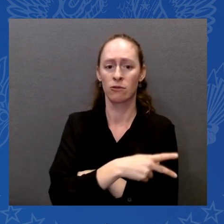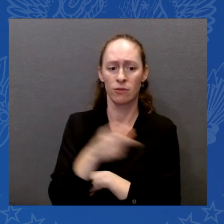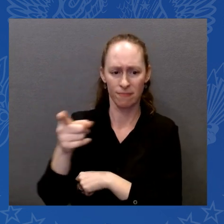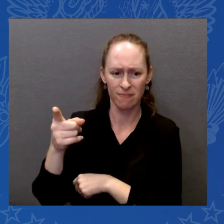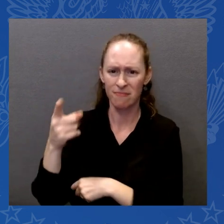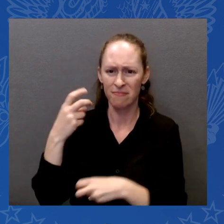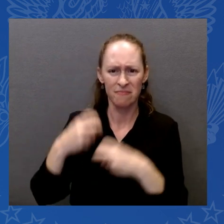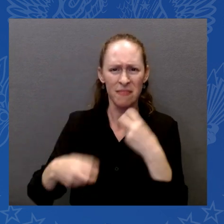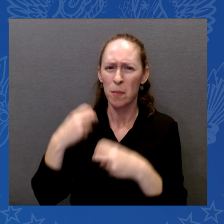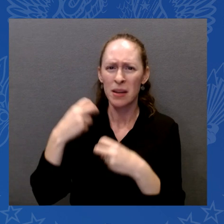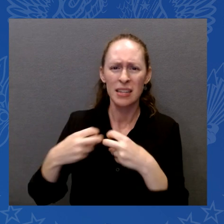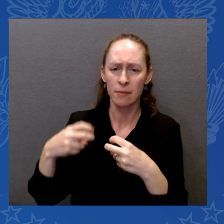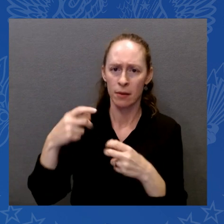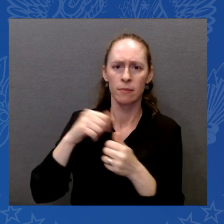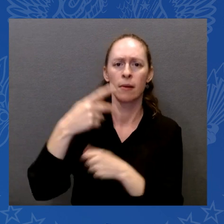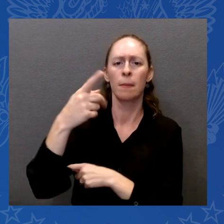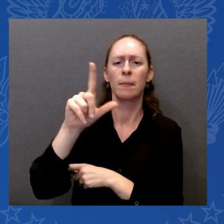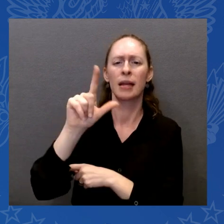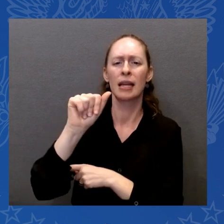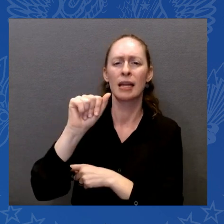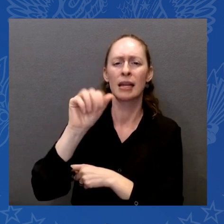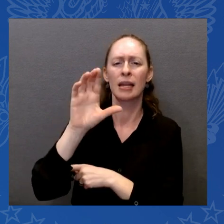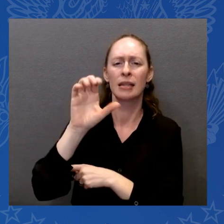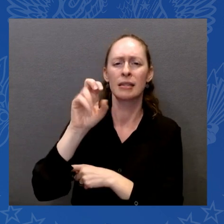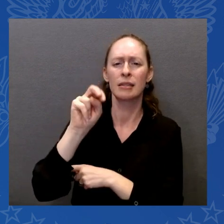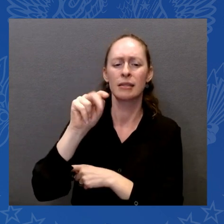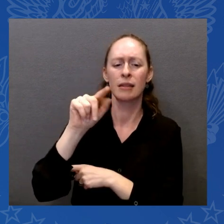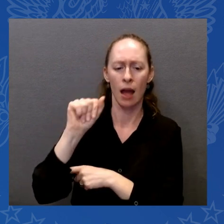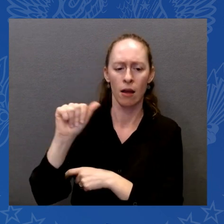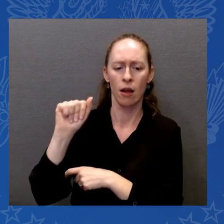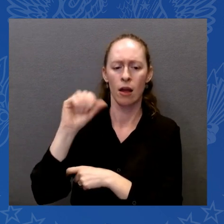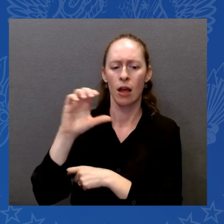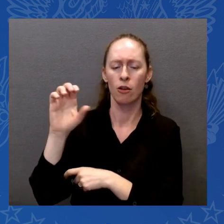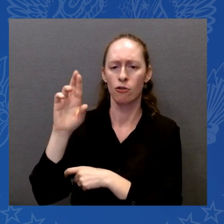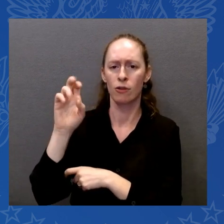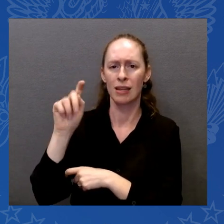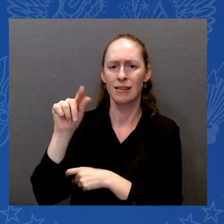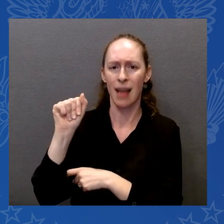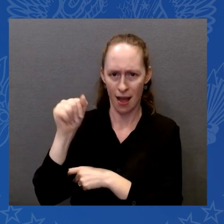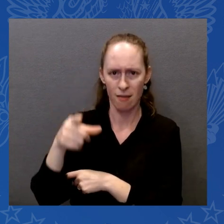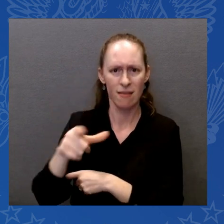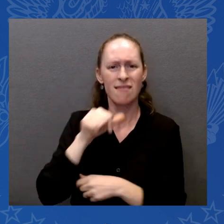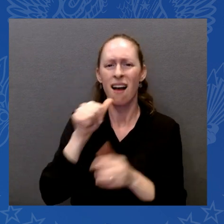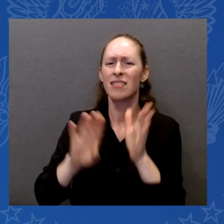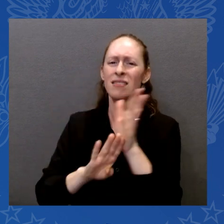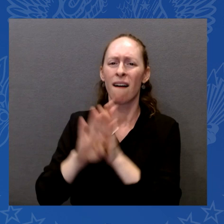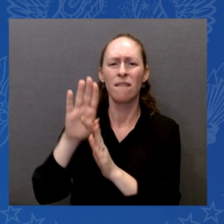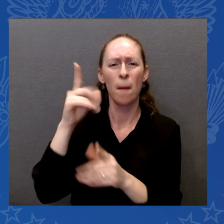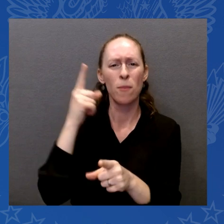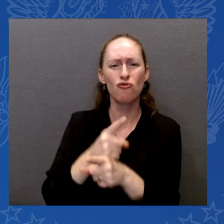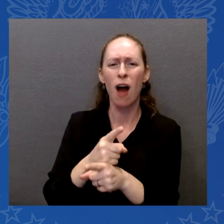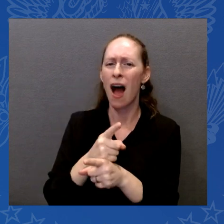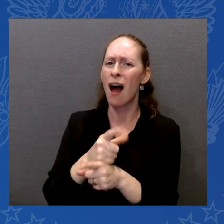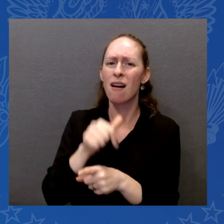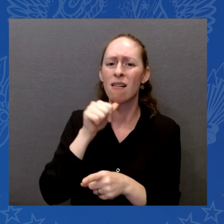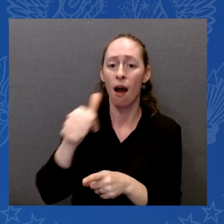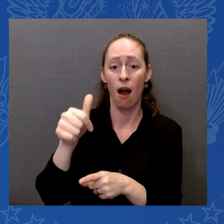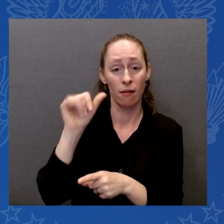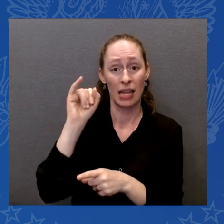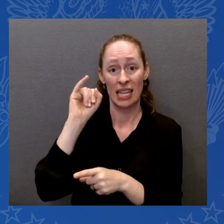if not treated appropriately. This patient sought care in her in their state and other states weeks before finally traveling to Illinois,